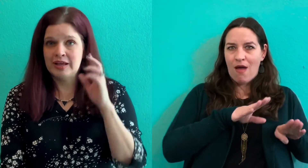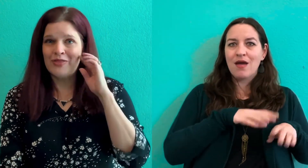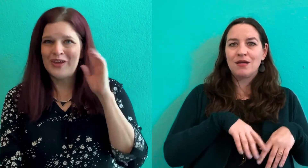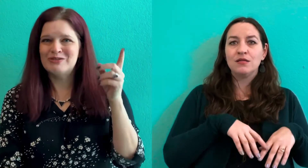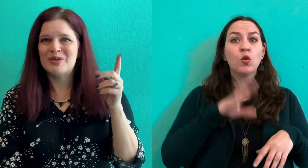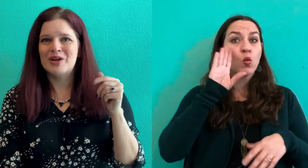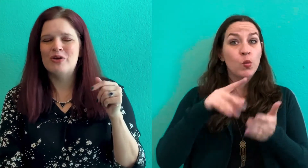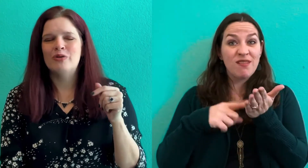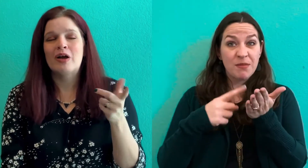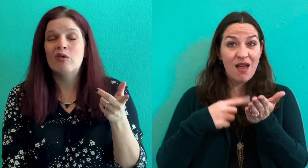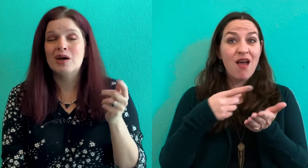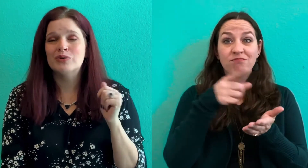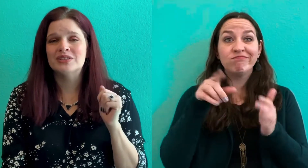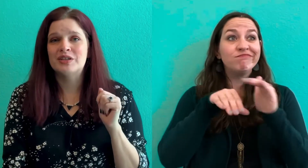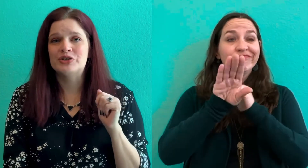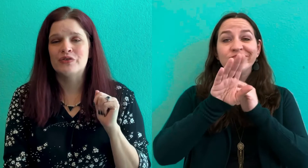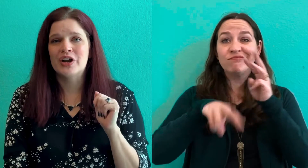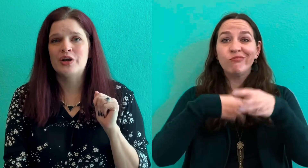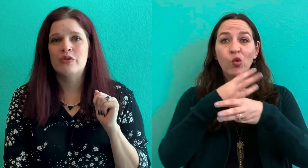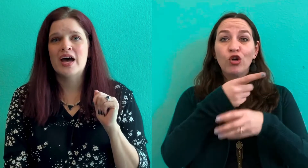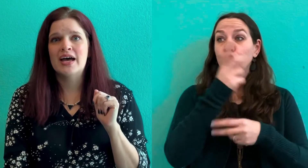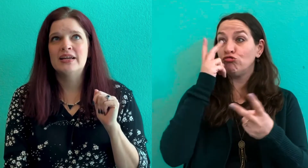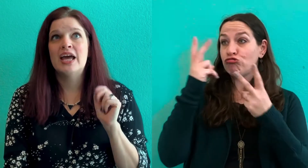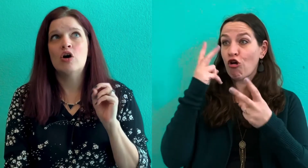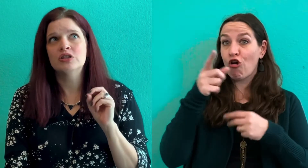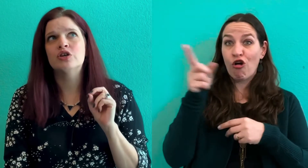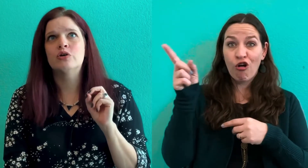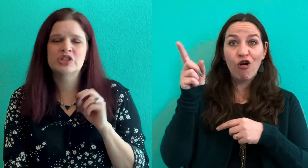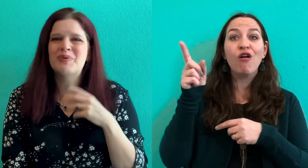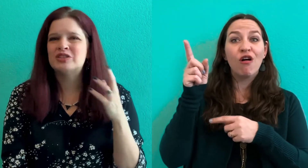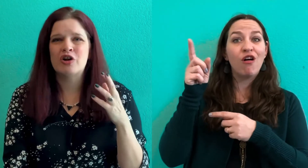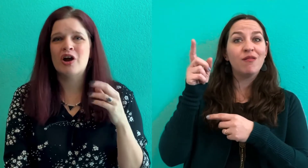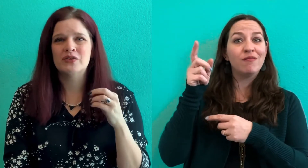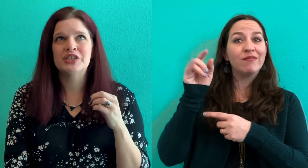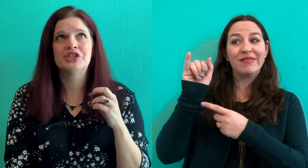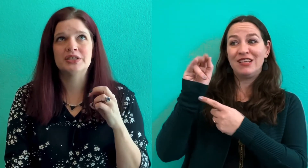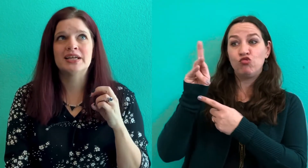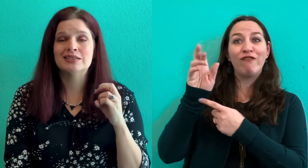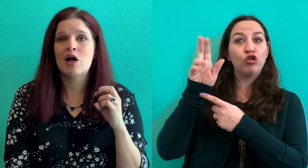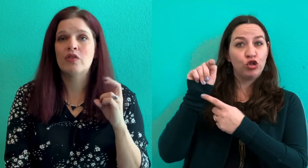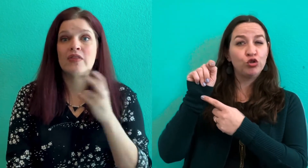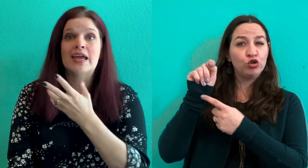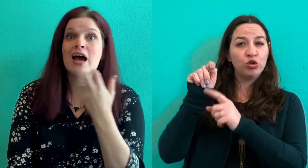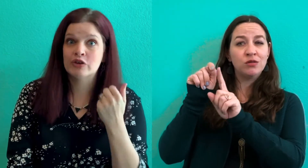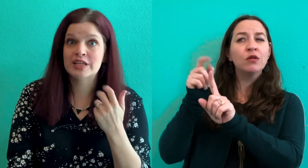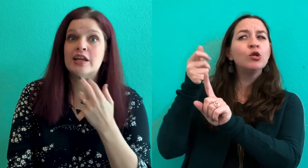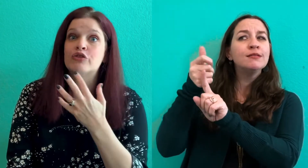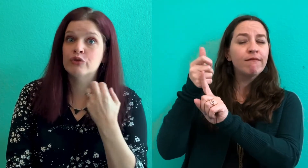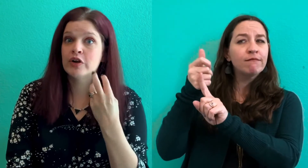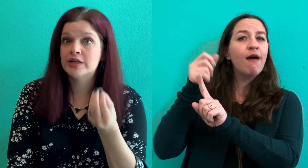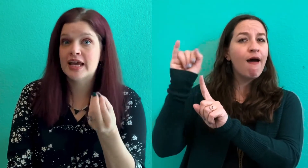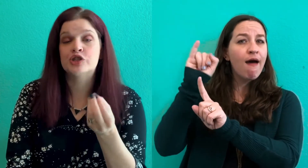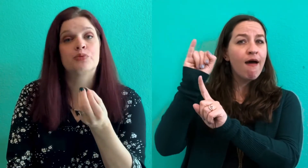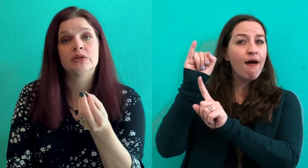can think of somebody who you like oh, that person is an introvert. I know that. And also, just based on our conversations, I can tell that they gather data through very tangible